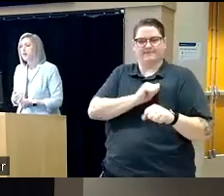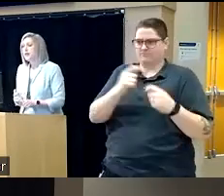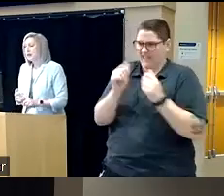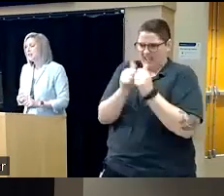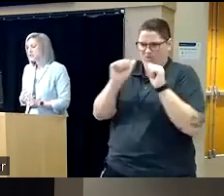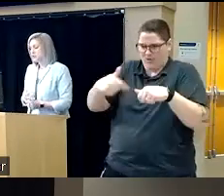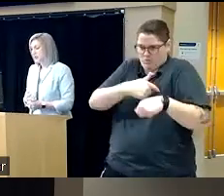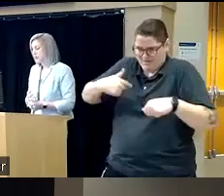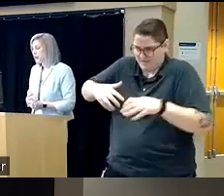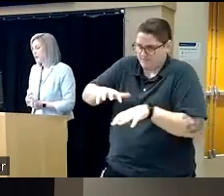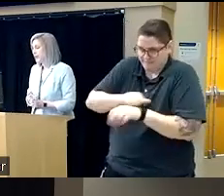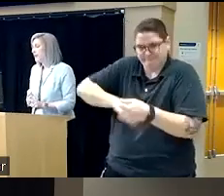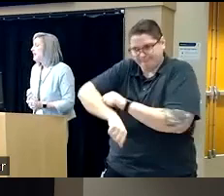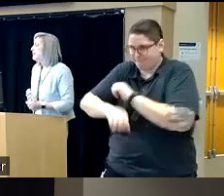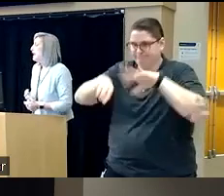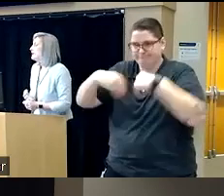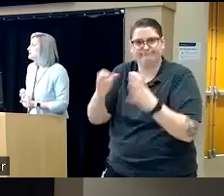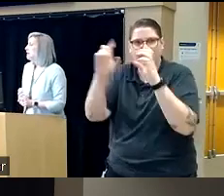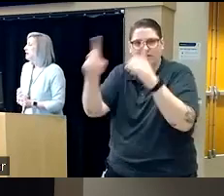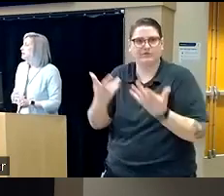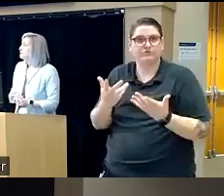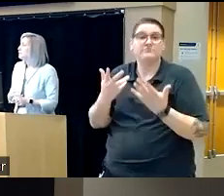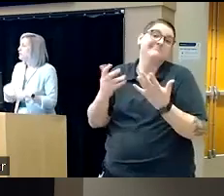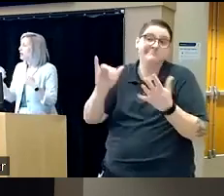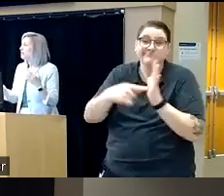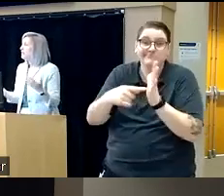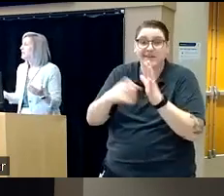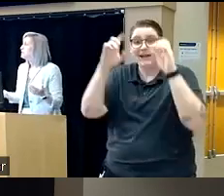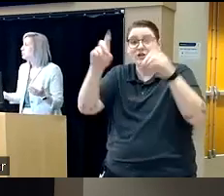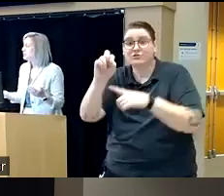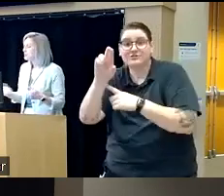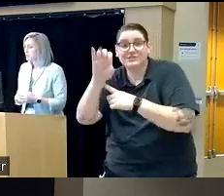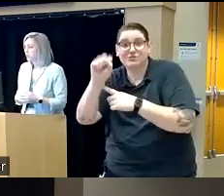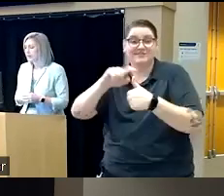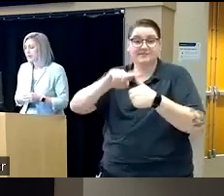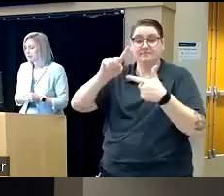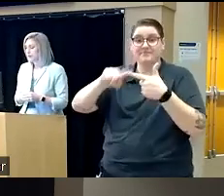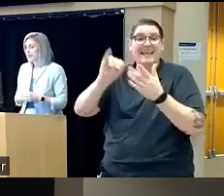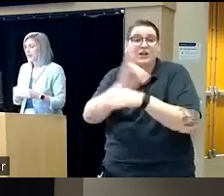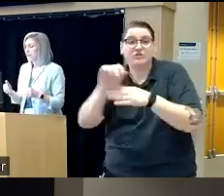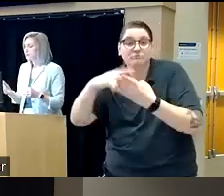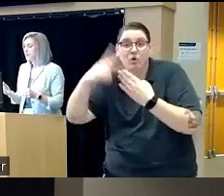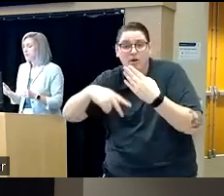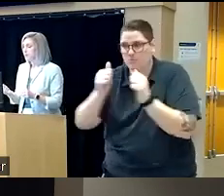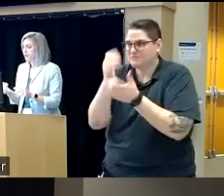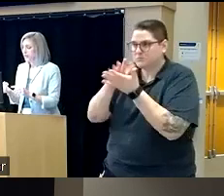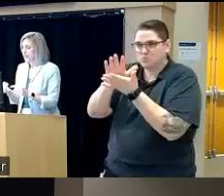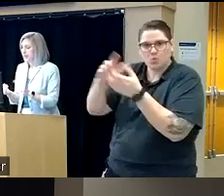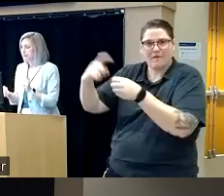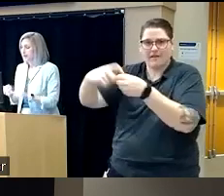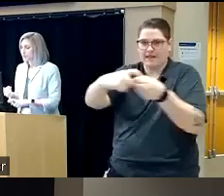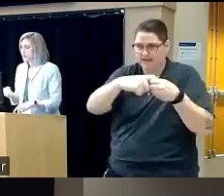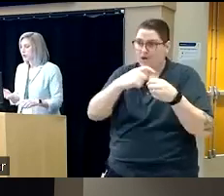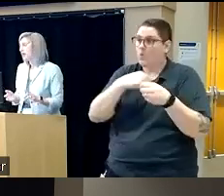internship programming that um with our affiliate schools we bring in peoples in a bachelor's